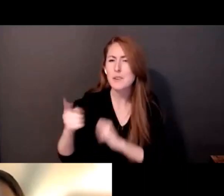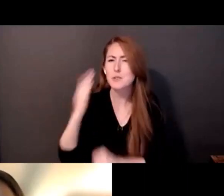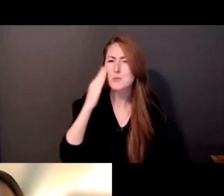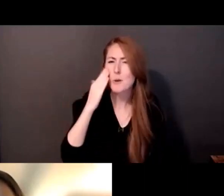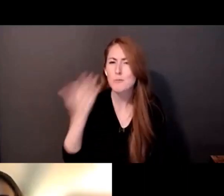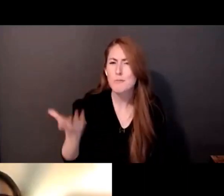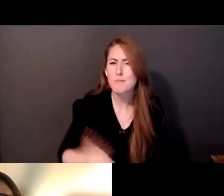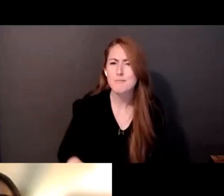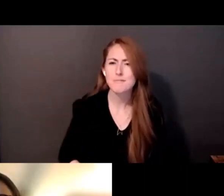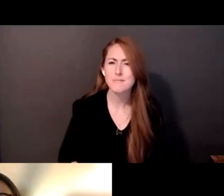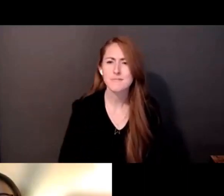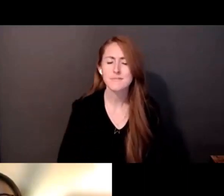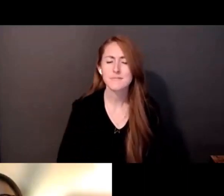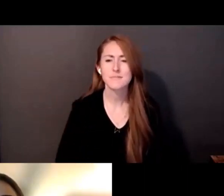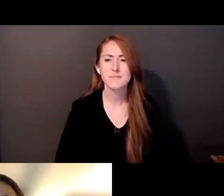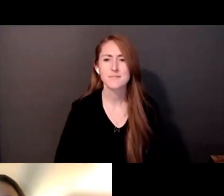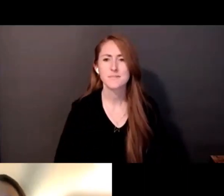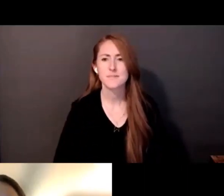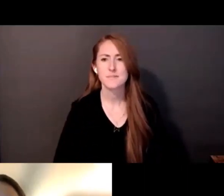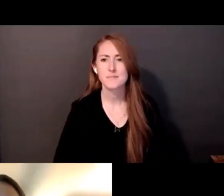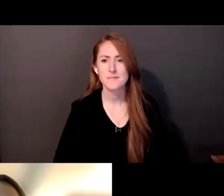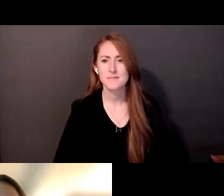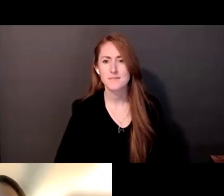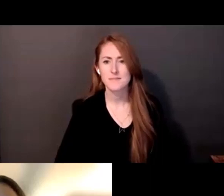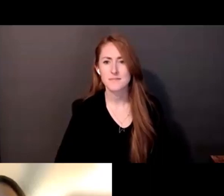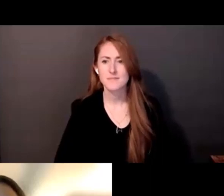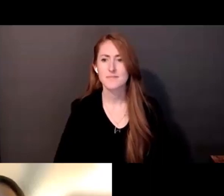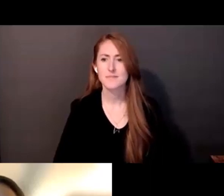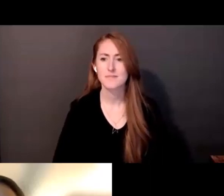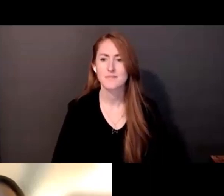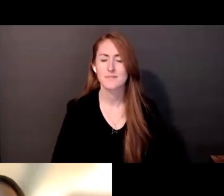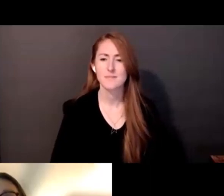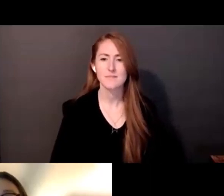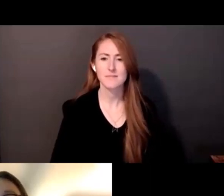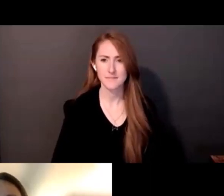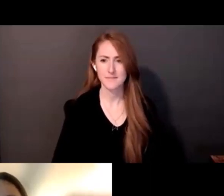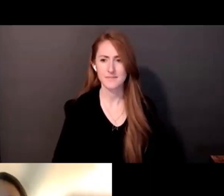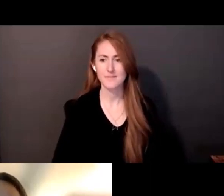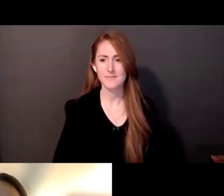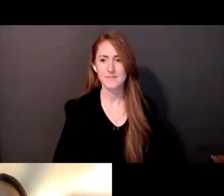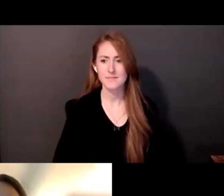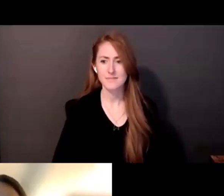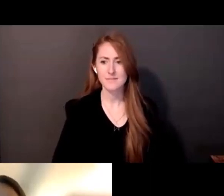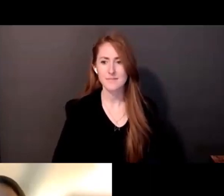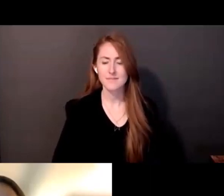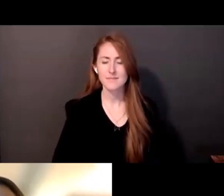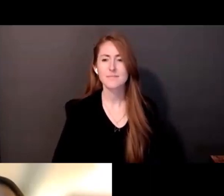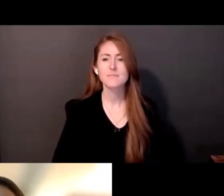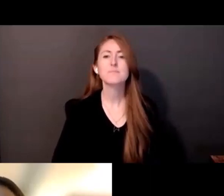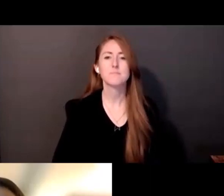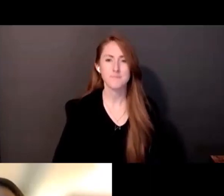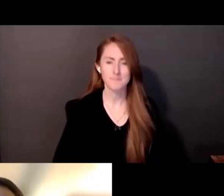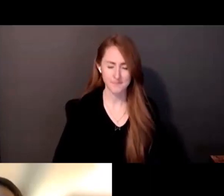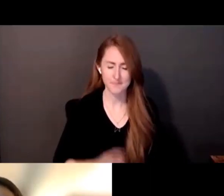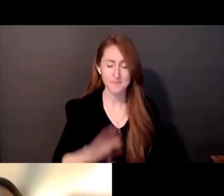Because all the meetings that we had, the engagement of the team.